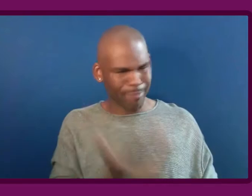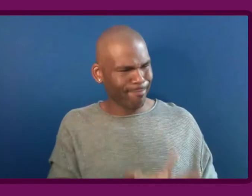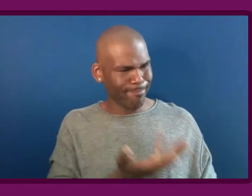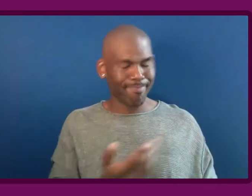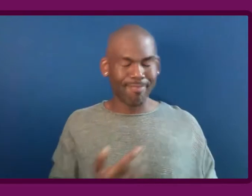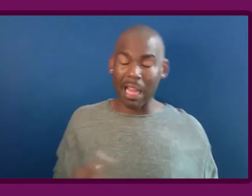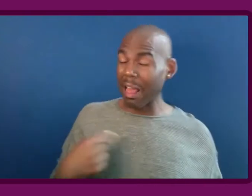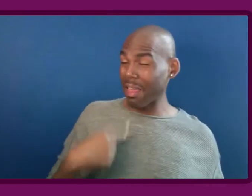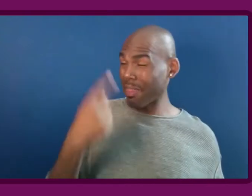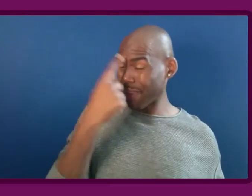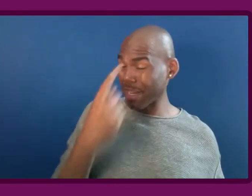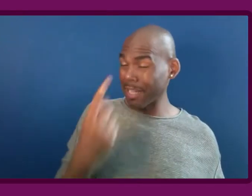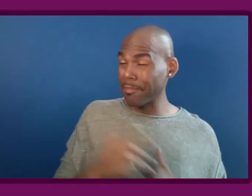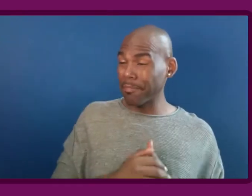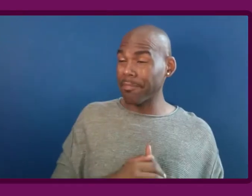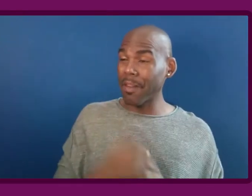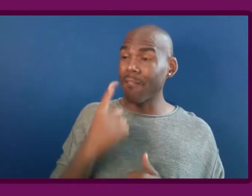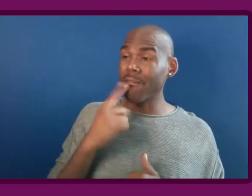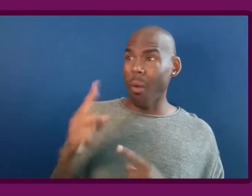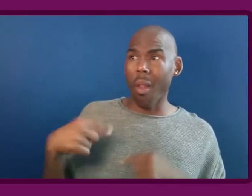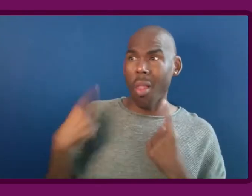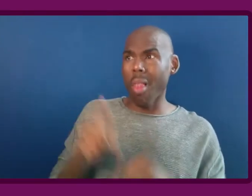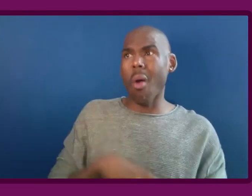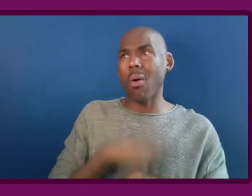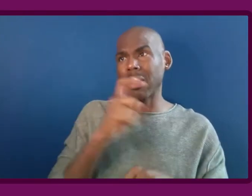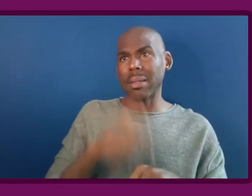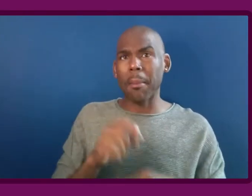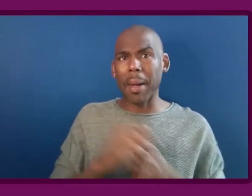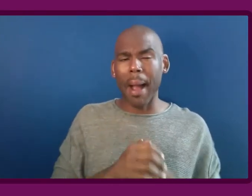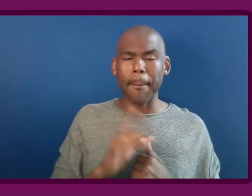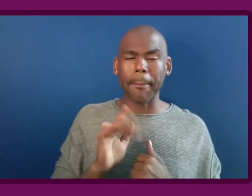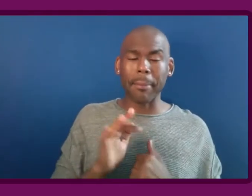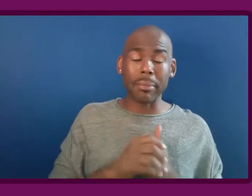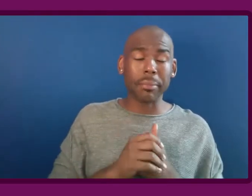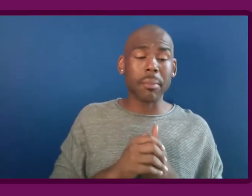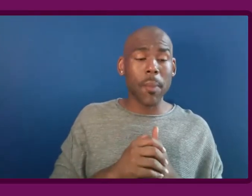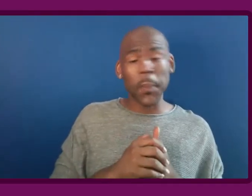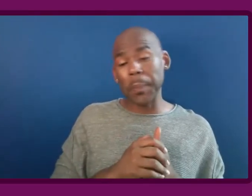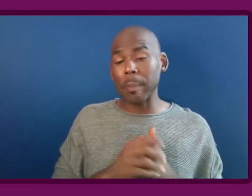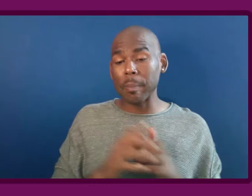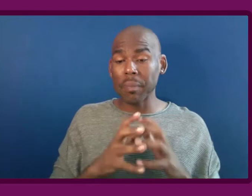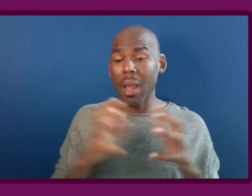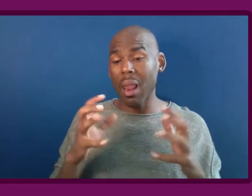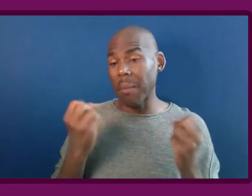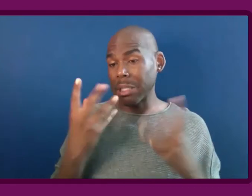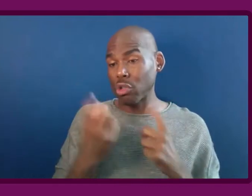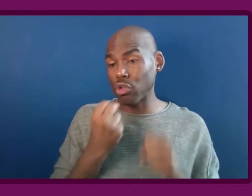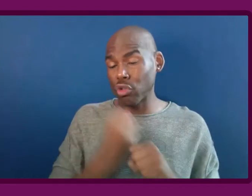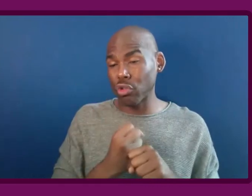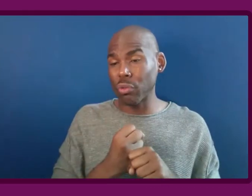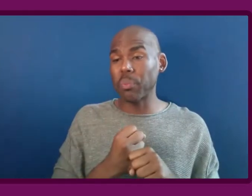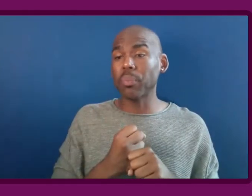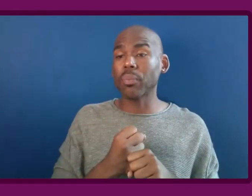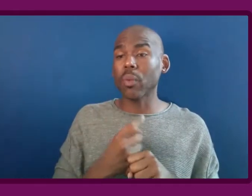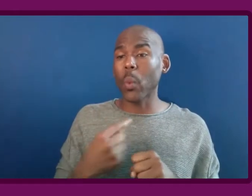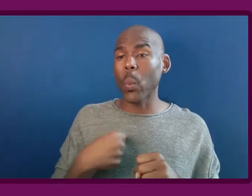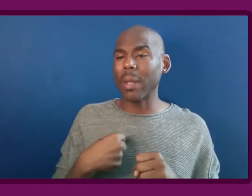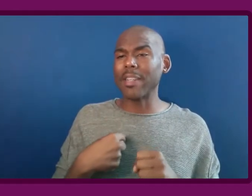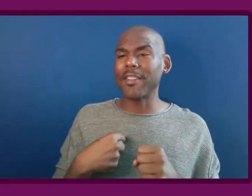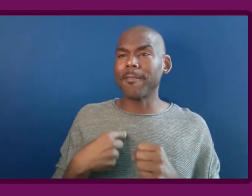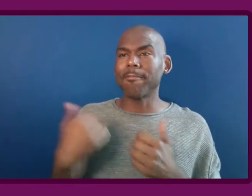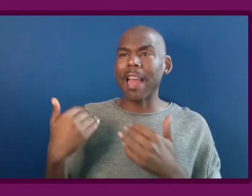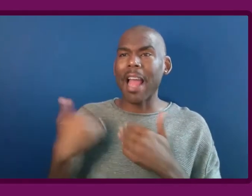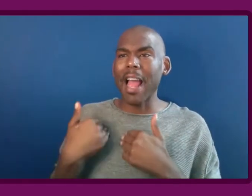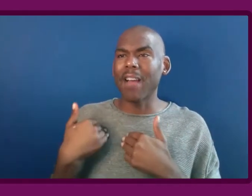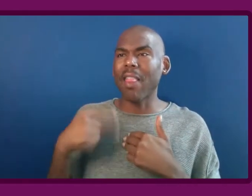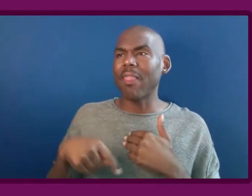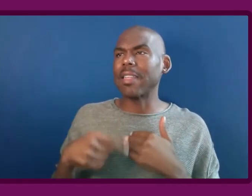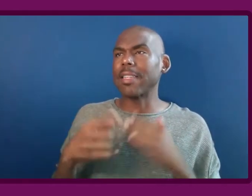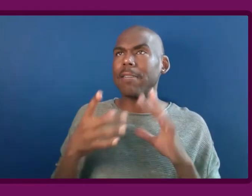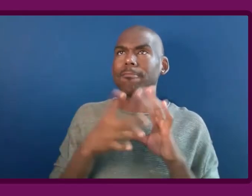I think for a really long time, for a lot of years, we've been carrying this narrative,